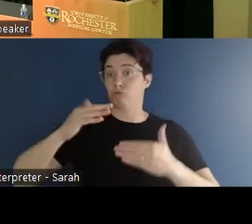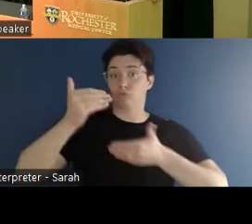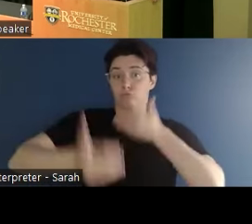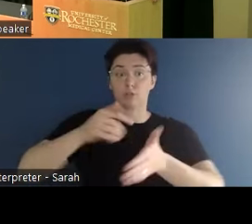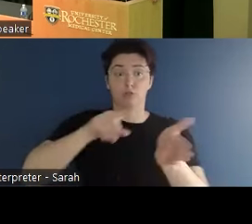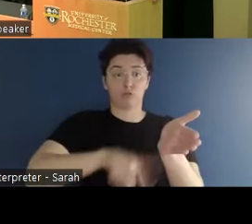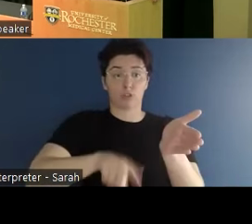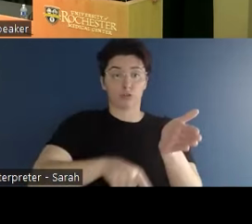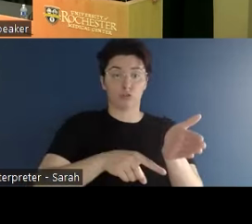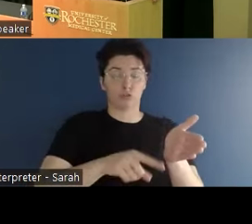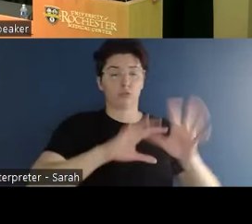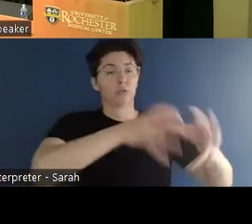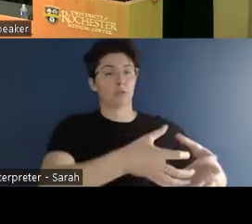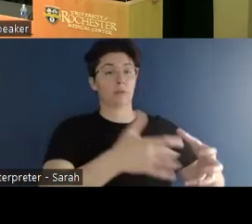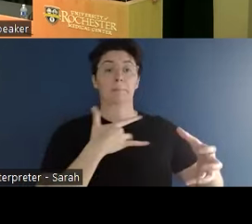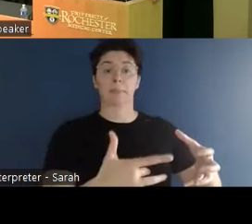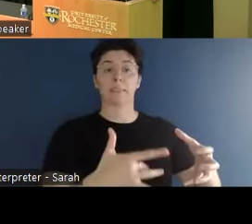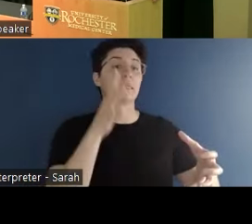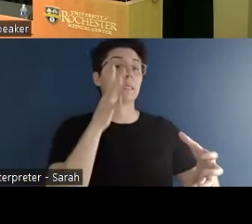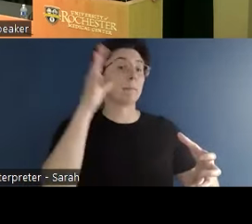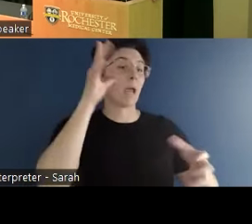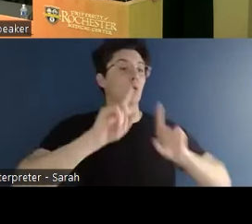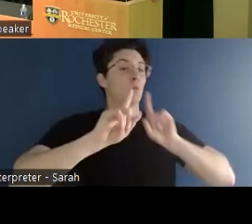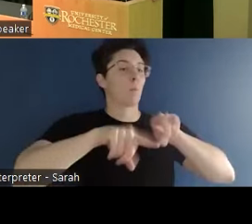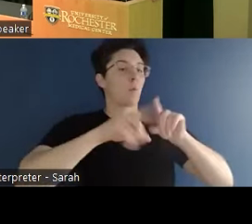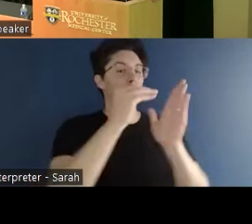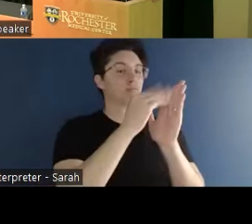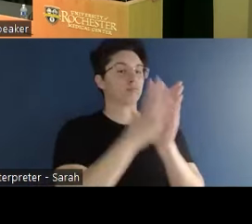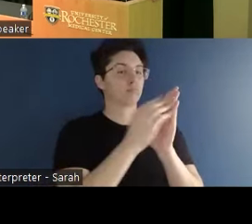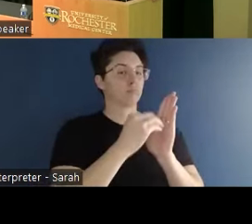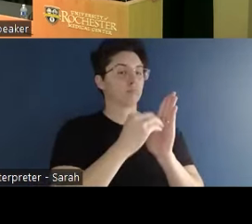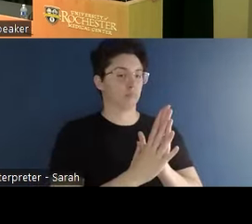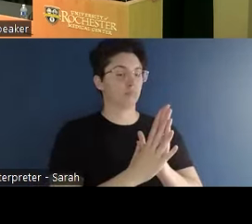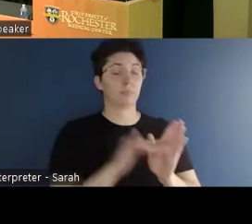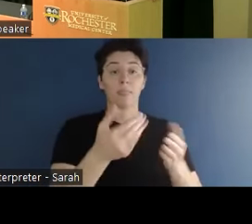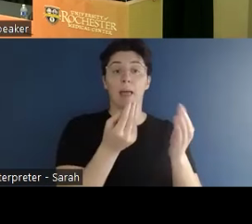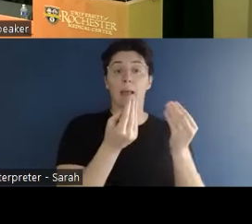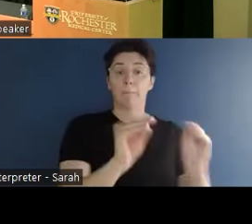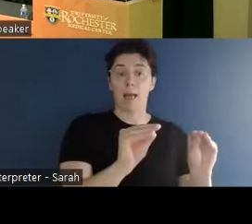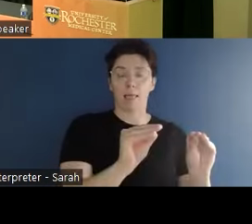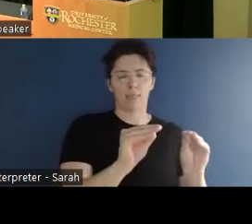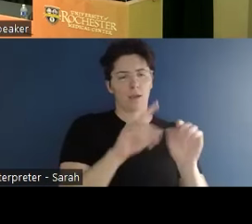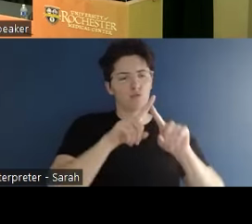using parent report questionnaires and this method relies on indexing sensory processing